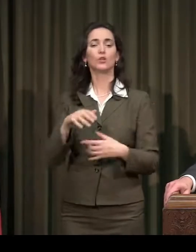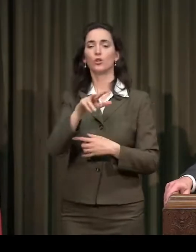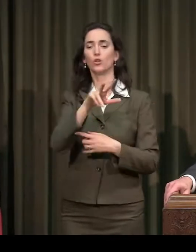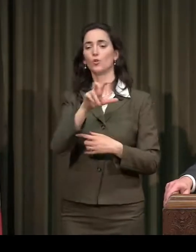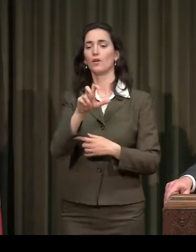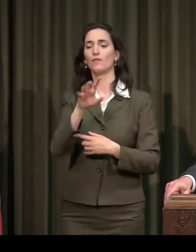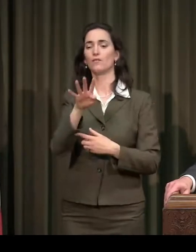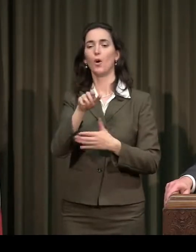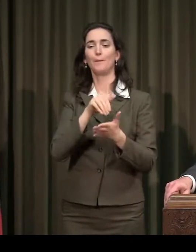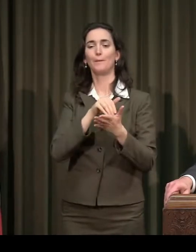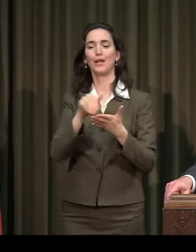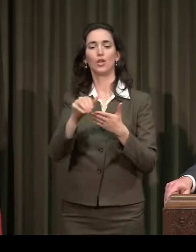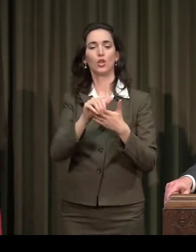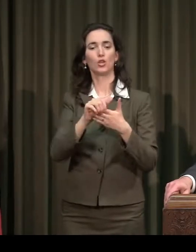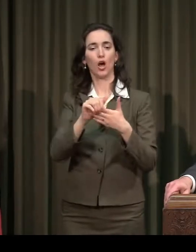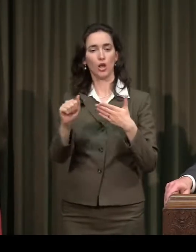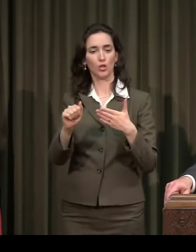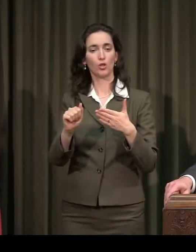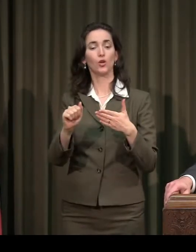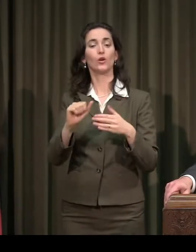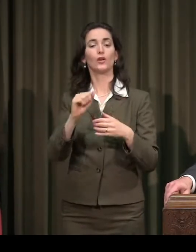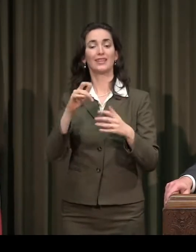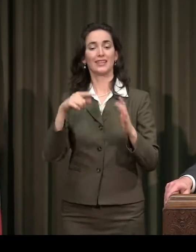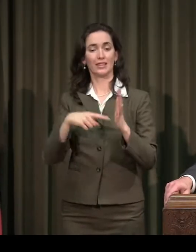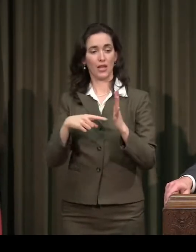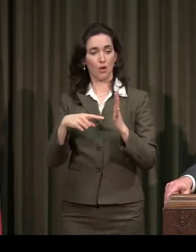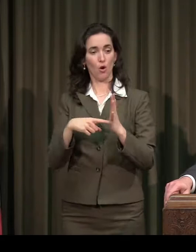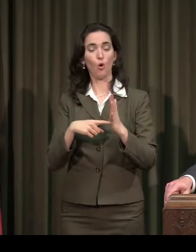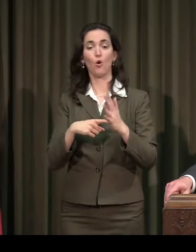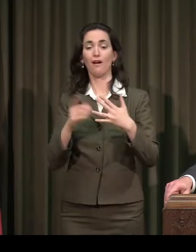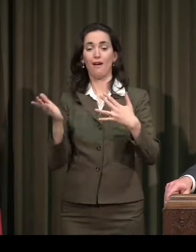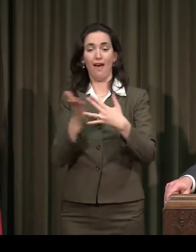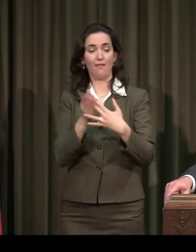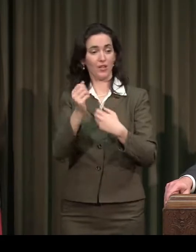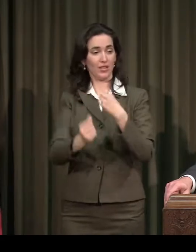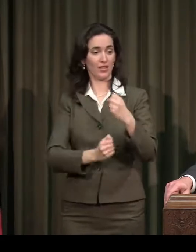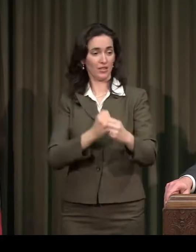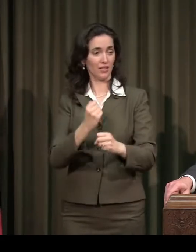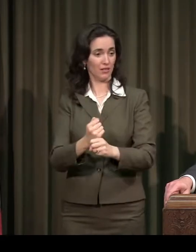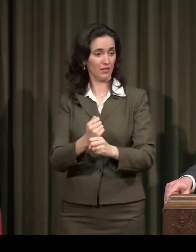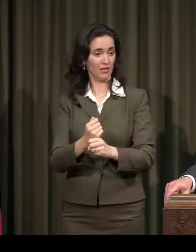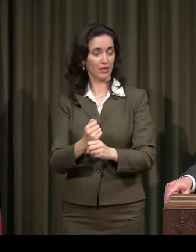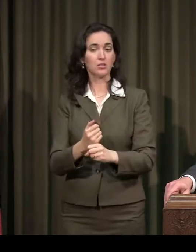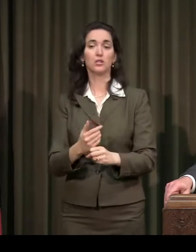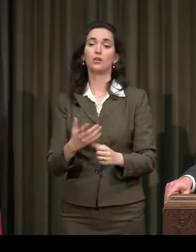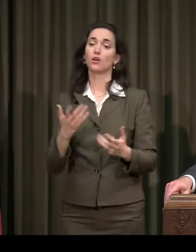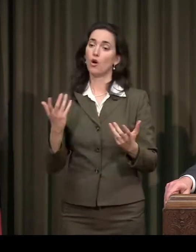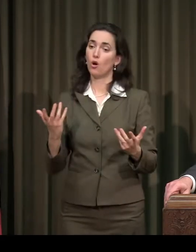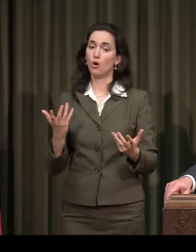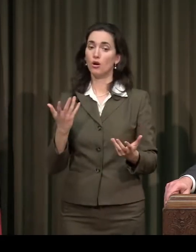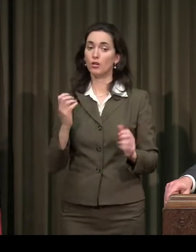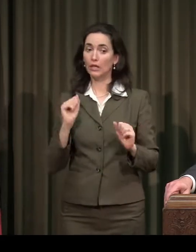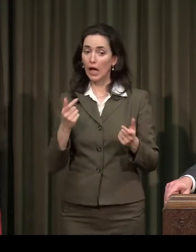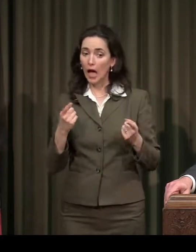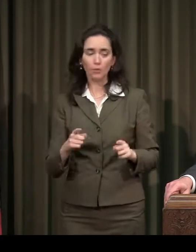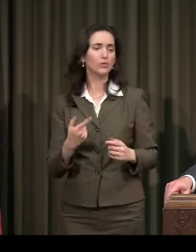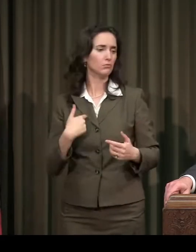dollar mid-year deficit you know might happen it's certainly possible i think